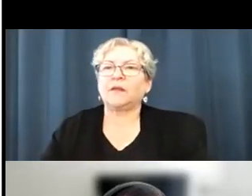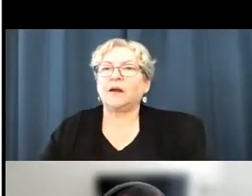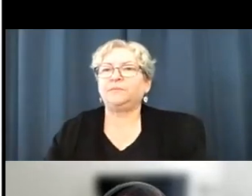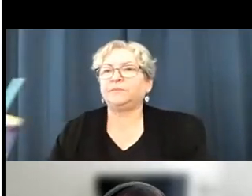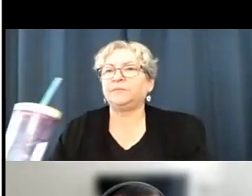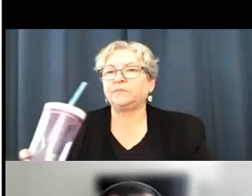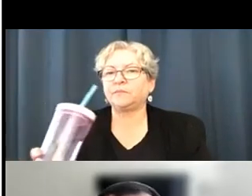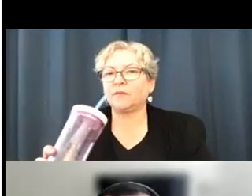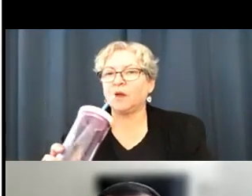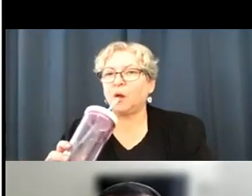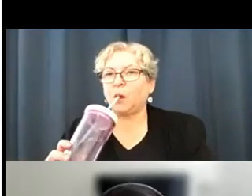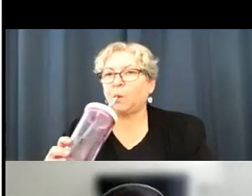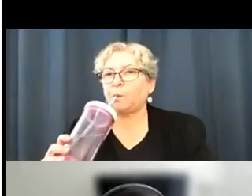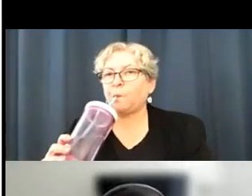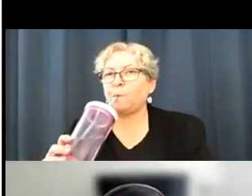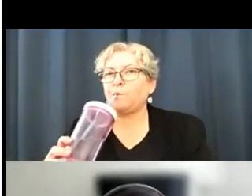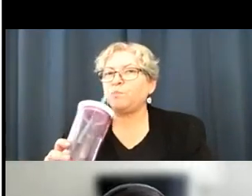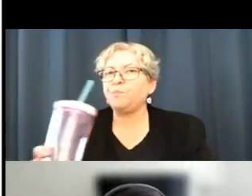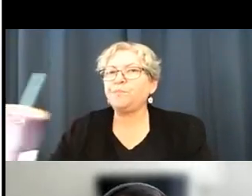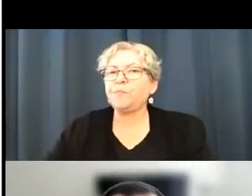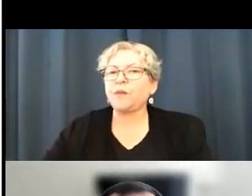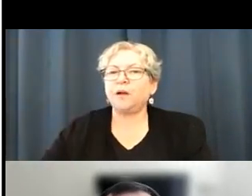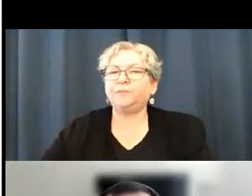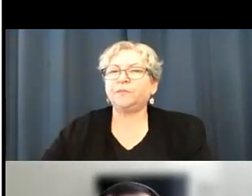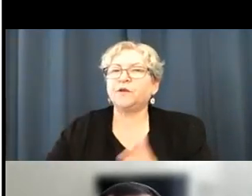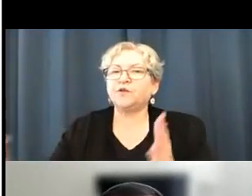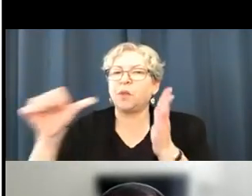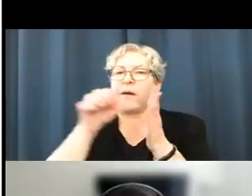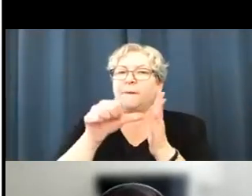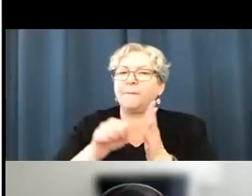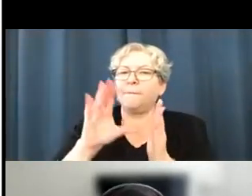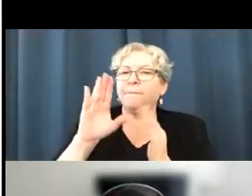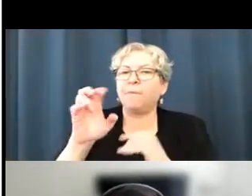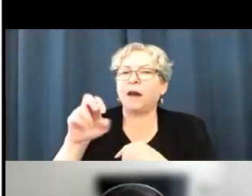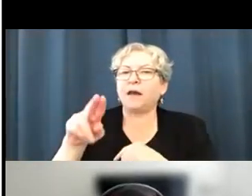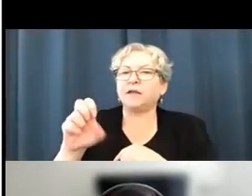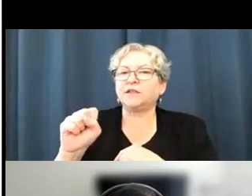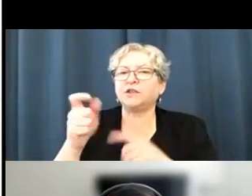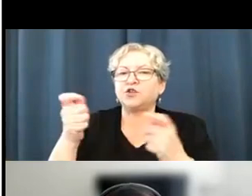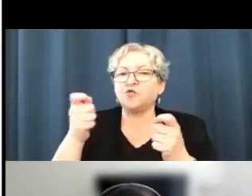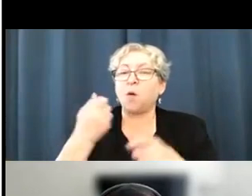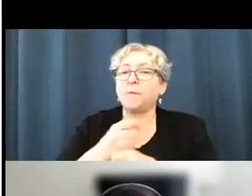So, button controls, you wanna make sure that they have a proper name associated with them,